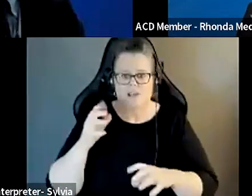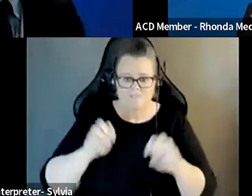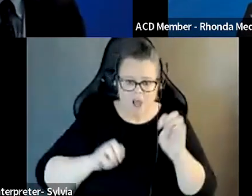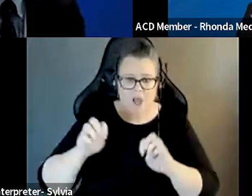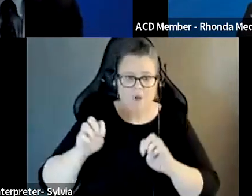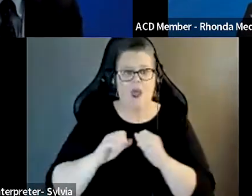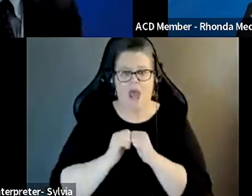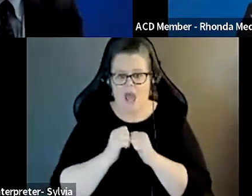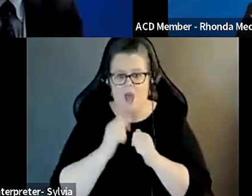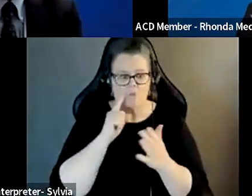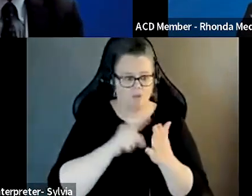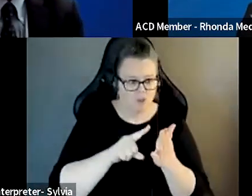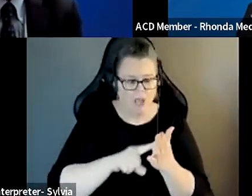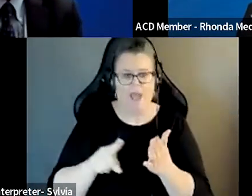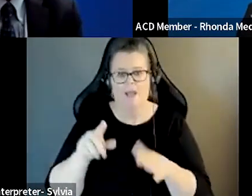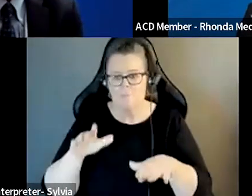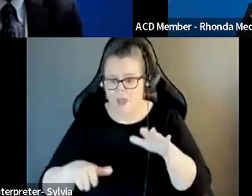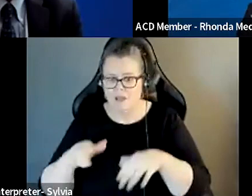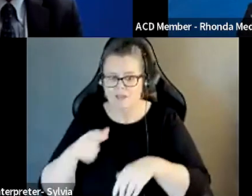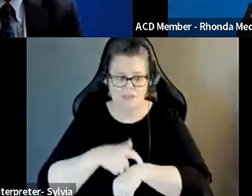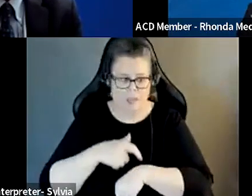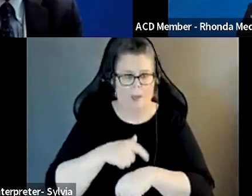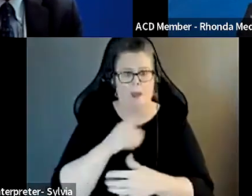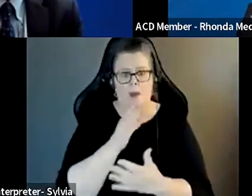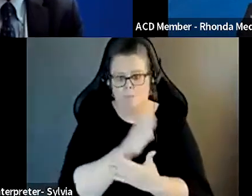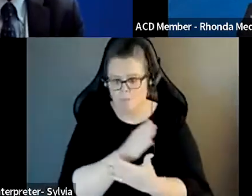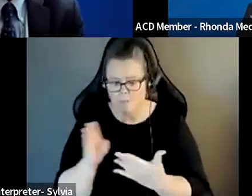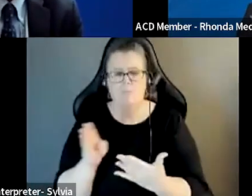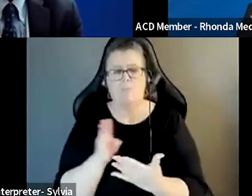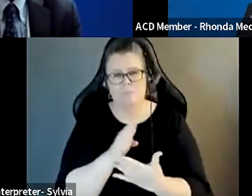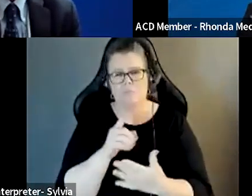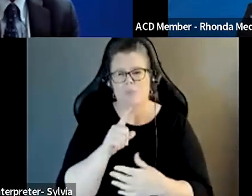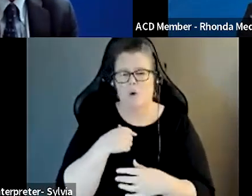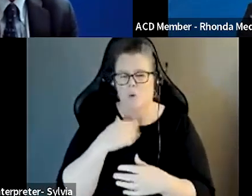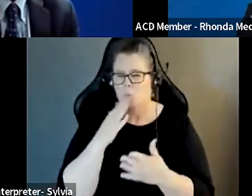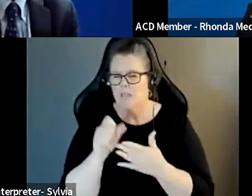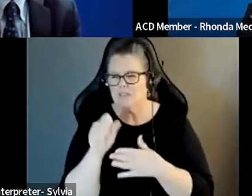So I might say, "Let us get some text to you and let you see it,"